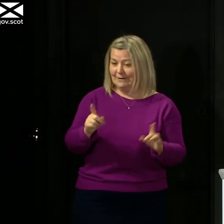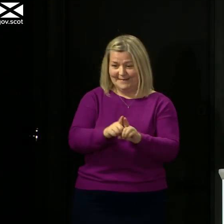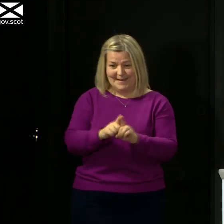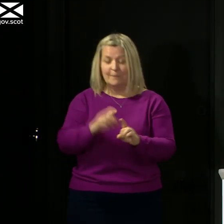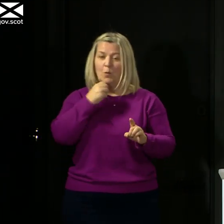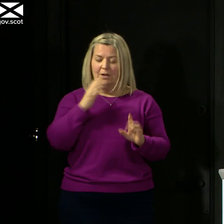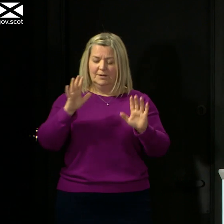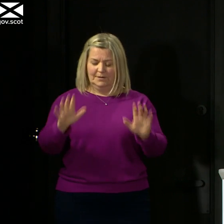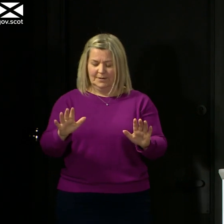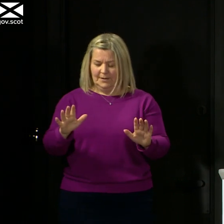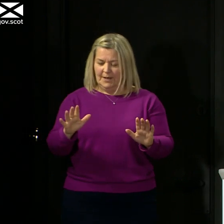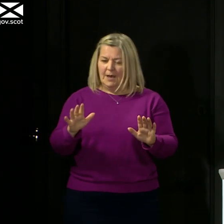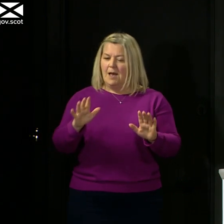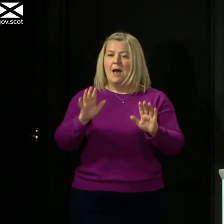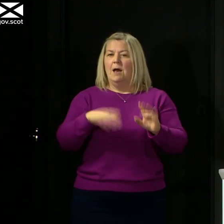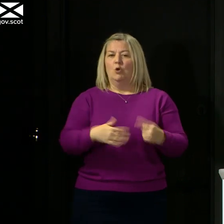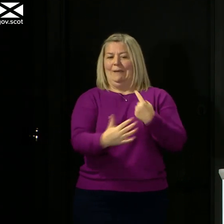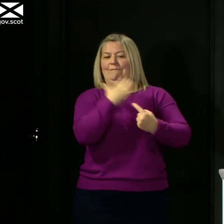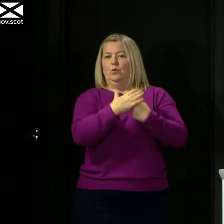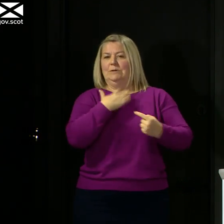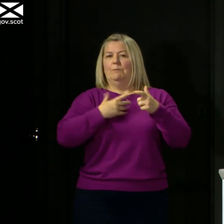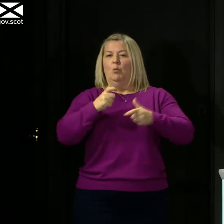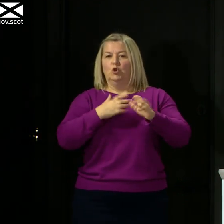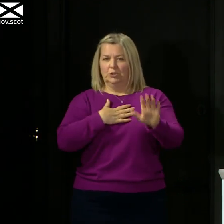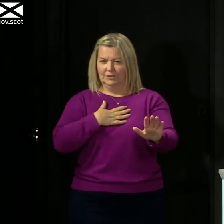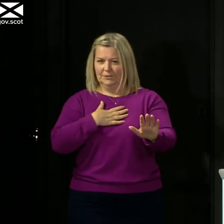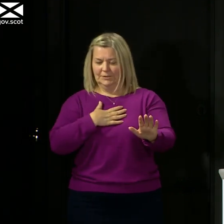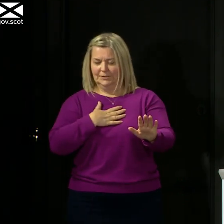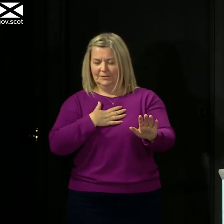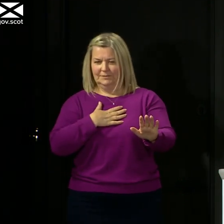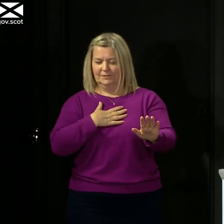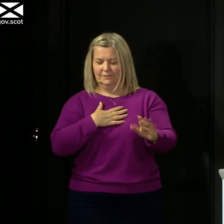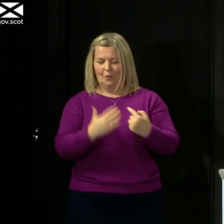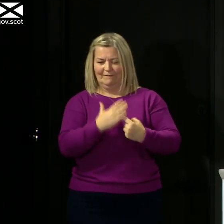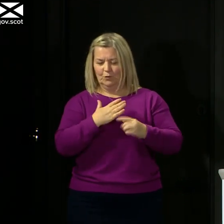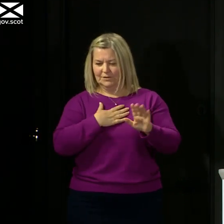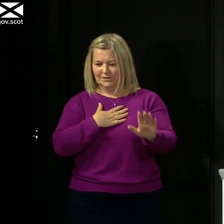to resist having words put into my mouth that make for, you know, nice... or, not nice,